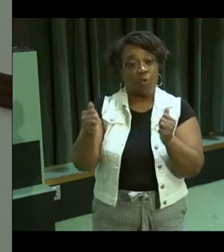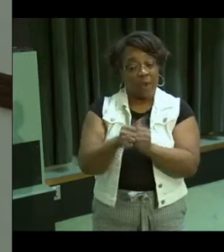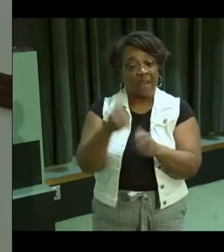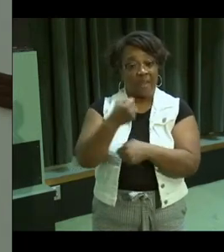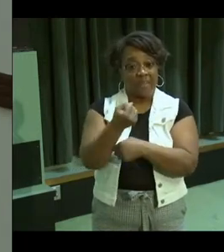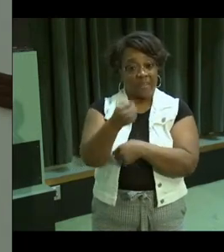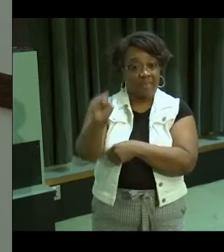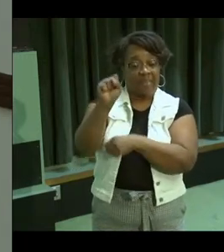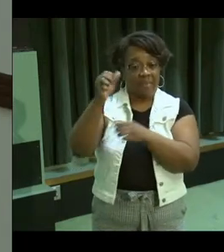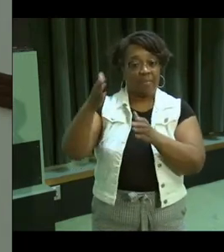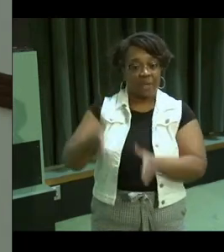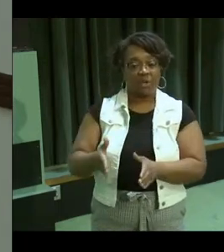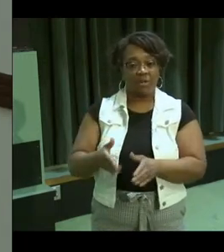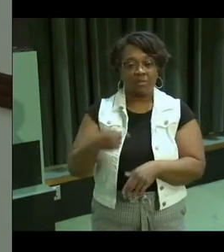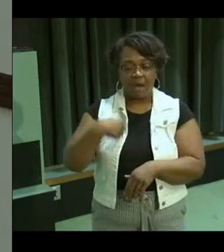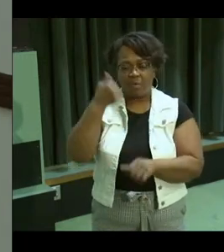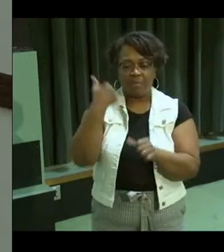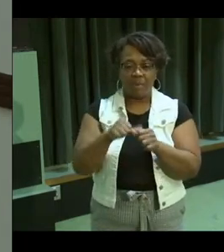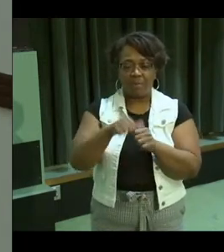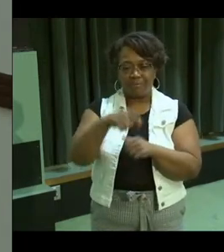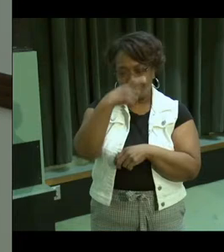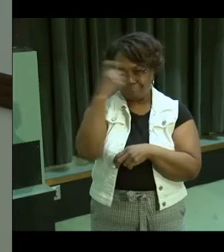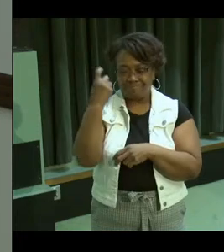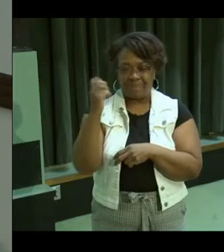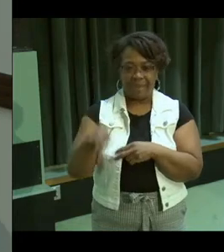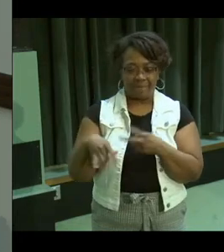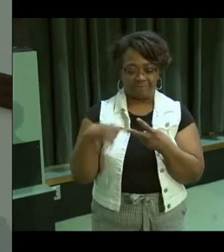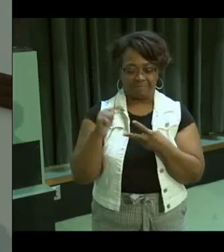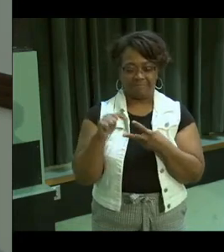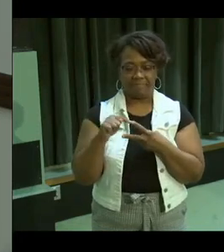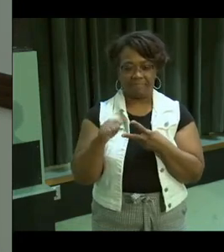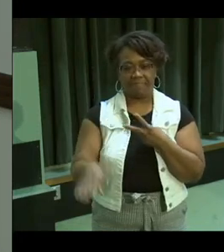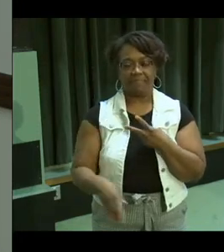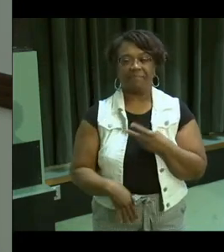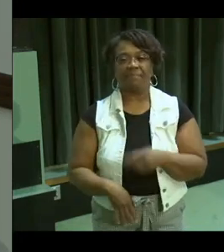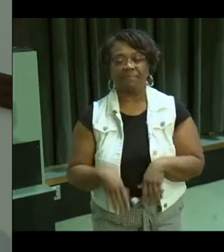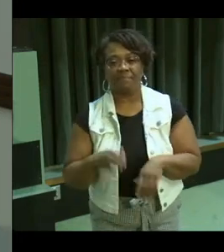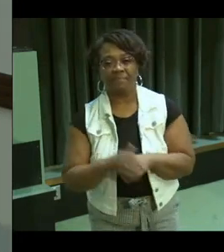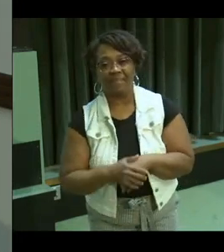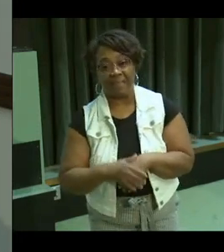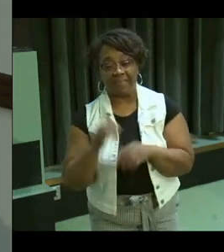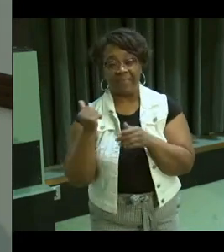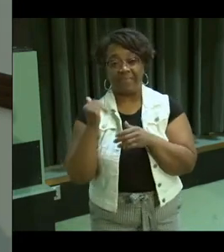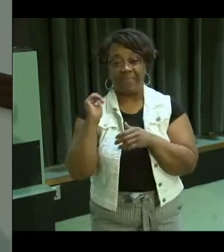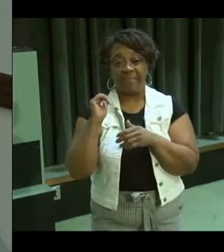the time we were there. So I've